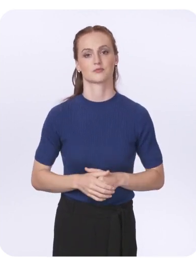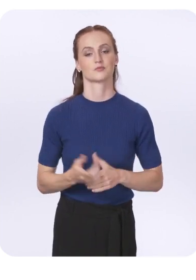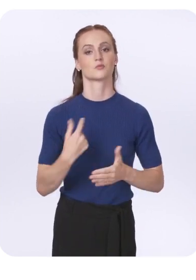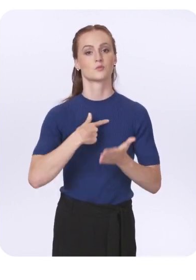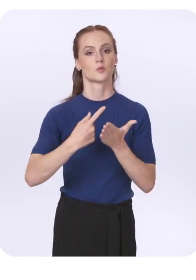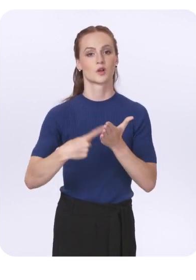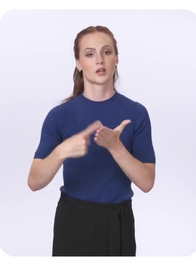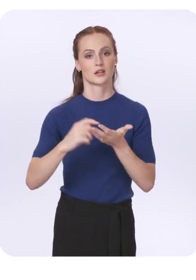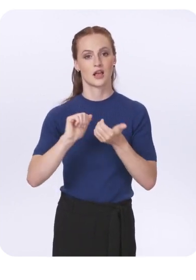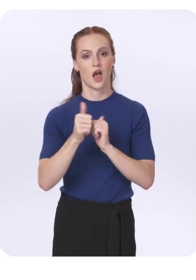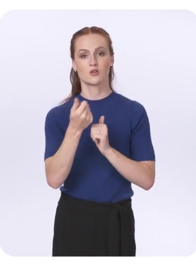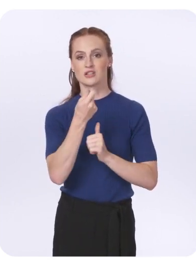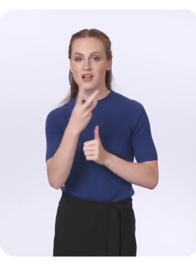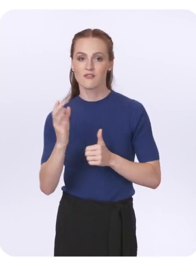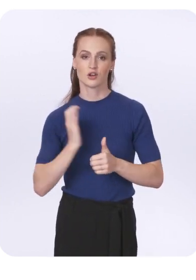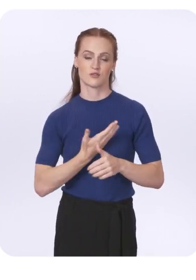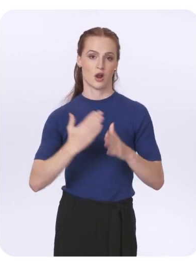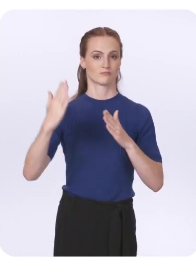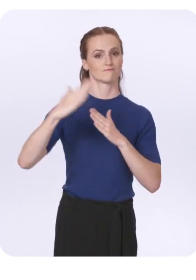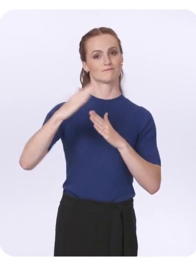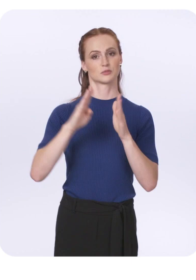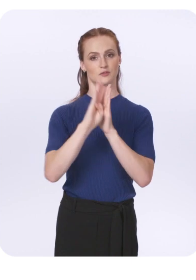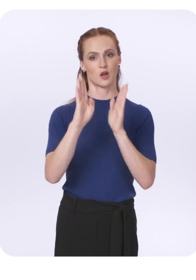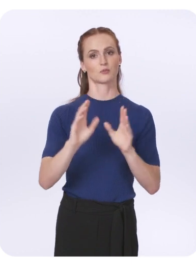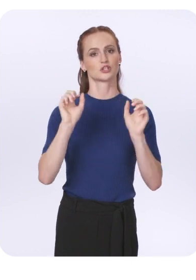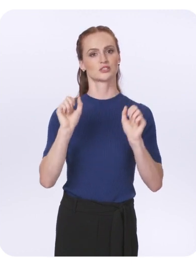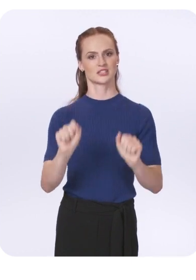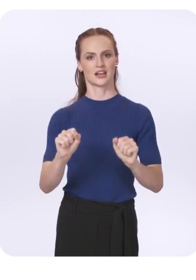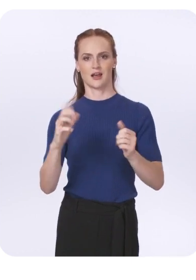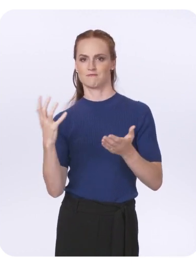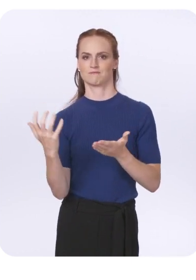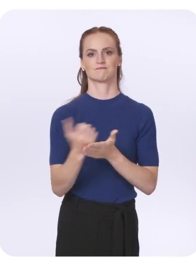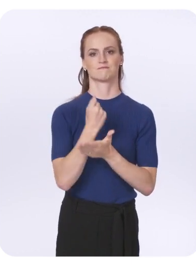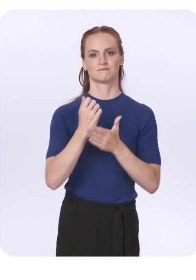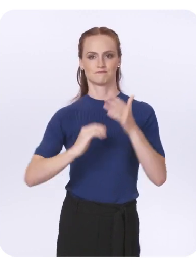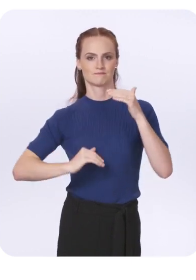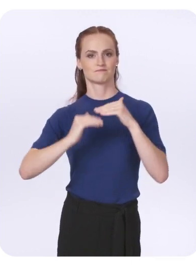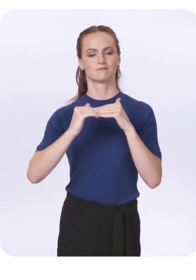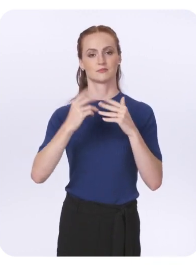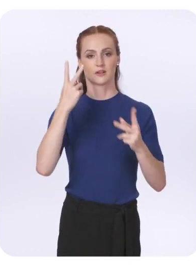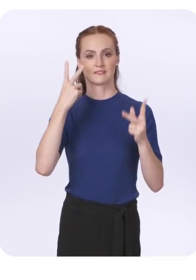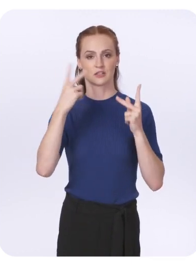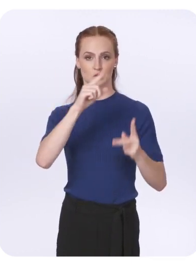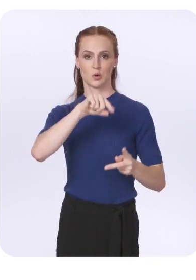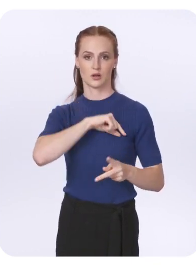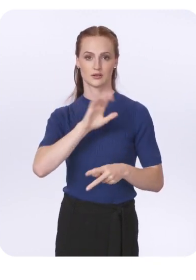We’ll discuss how several top developers were able to turbocharge the visual quality of their apps.